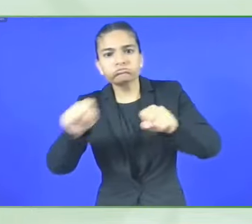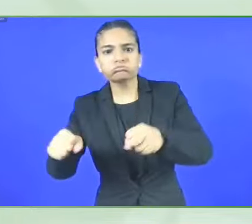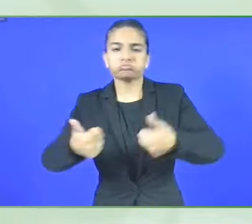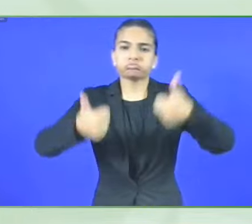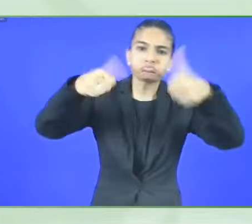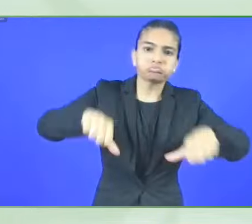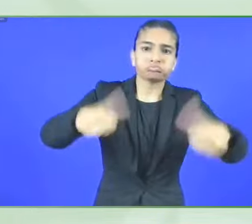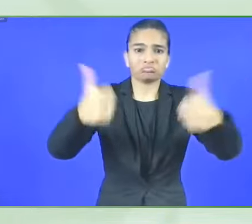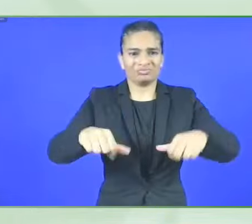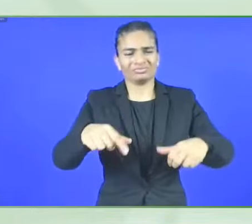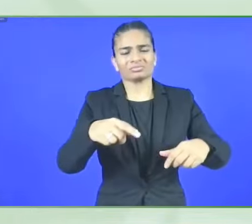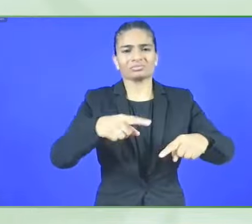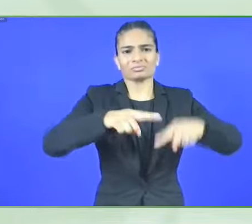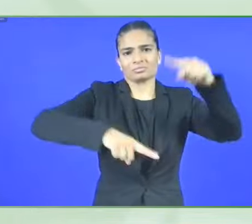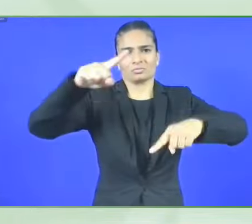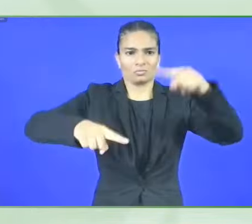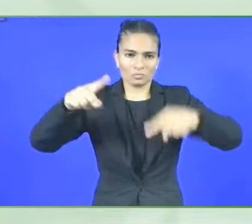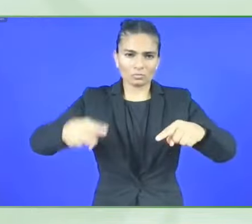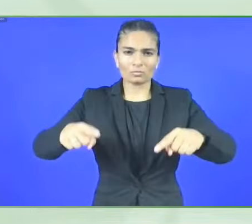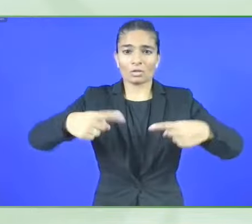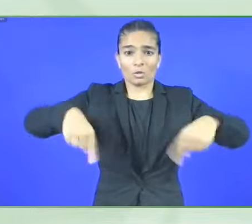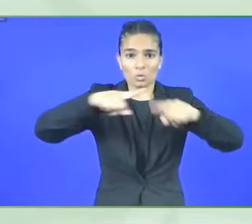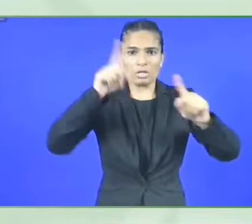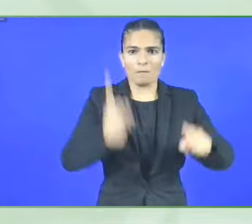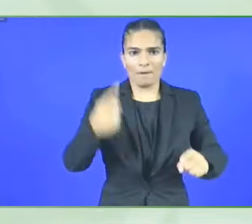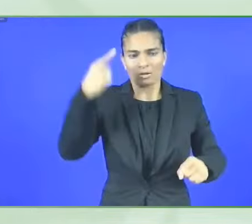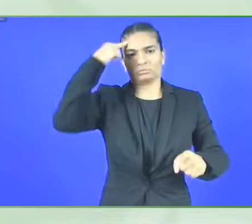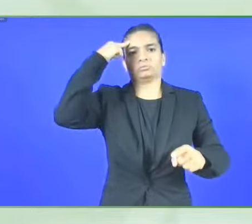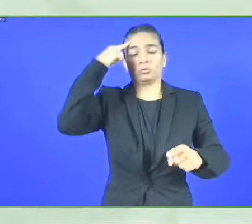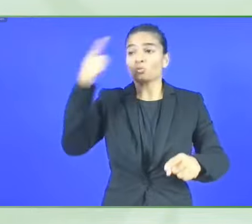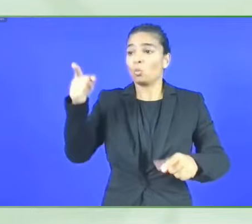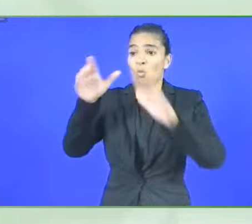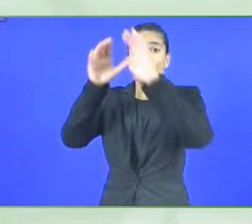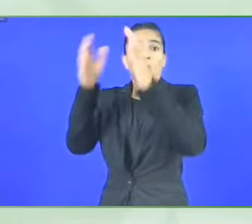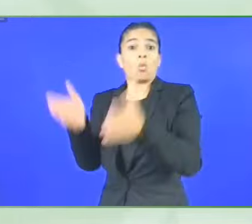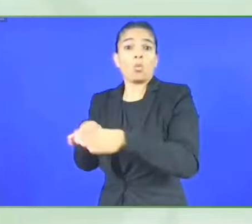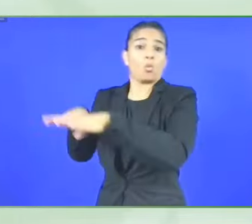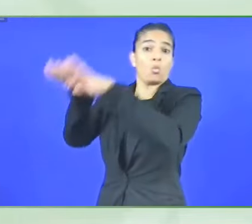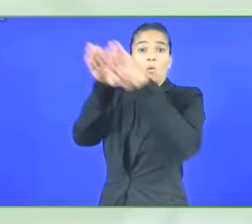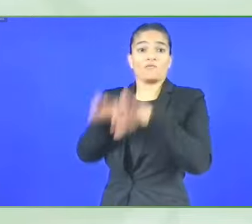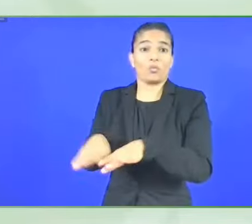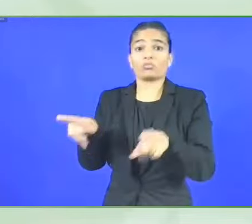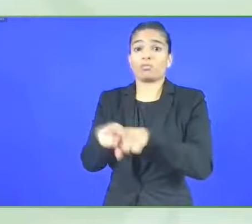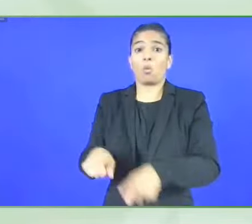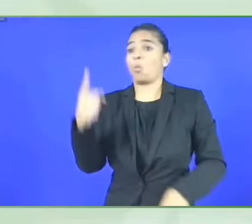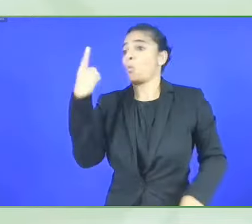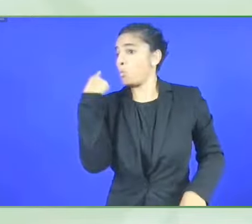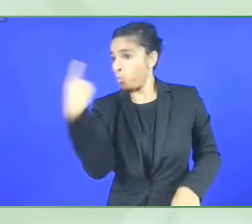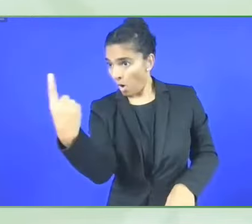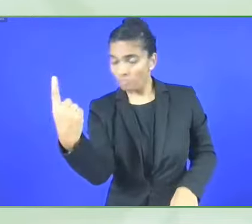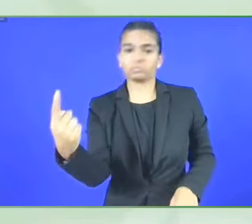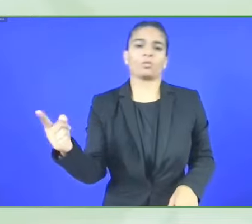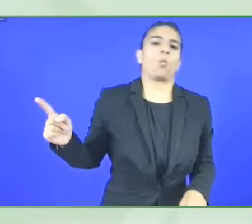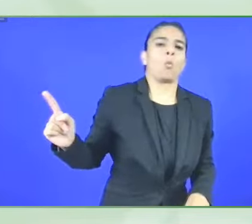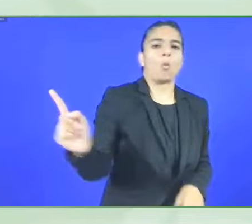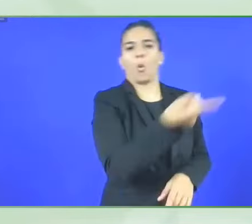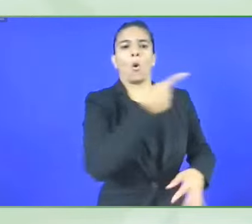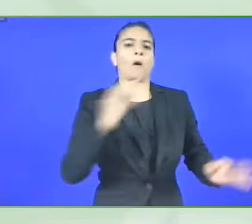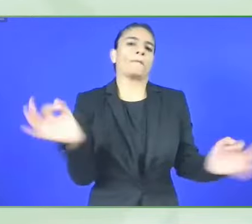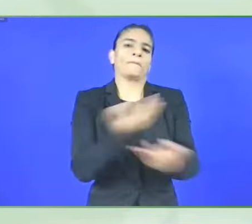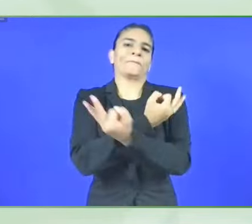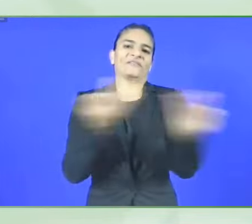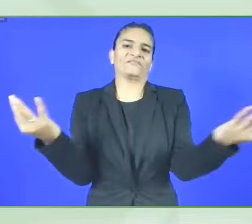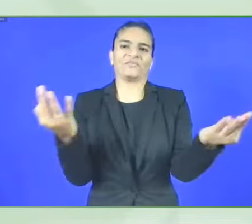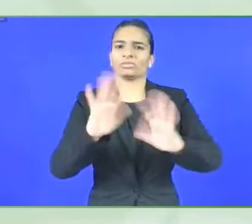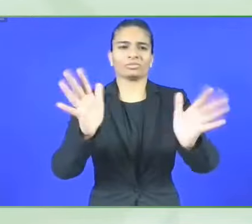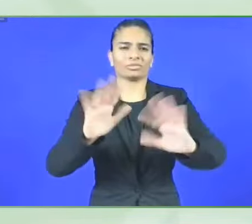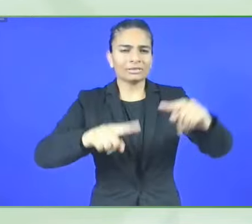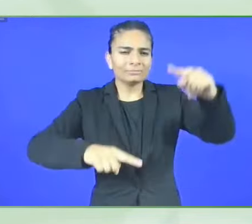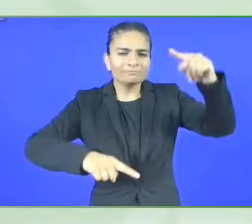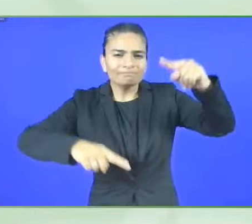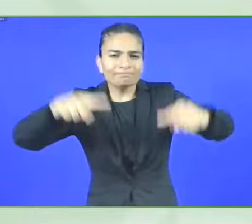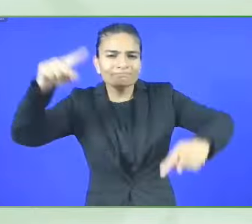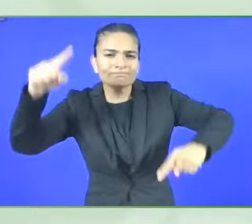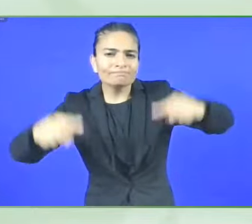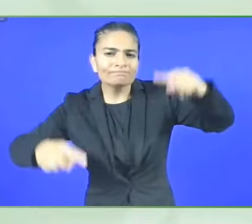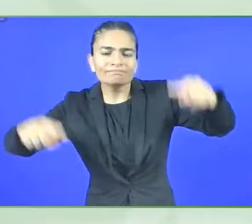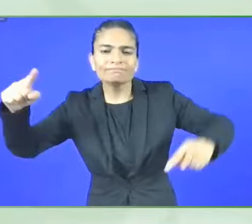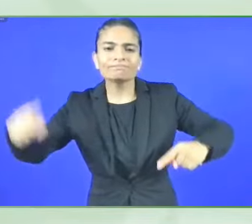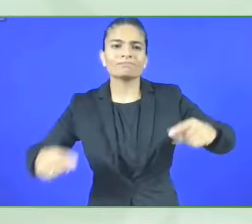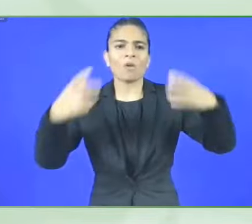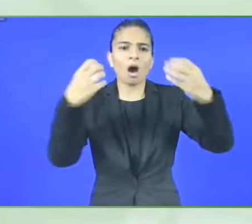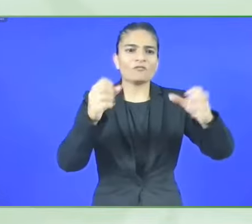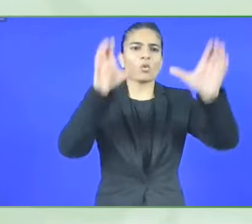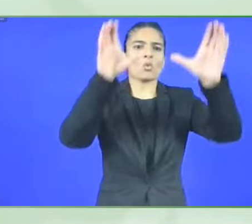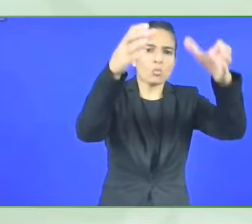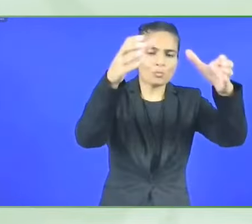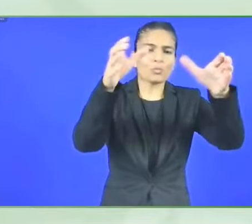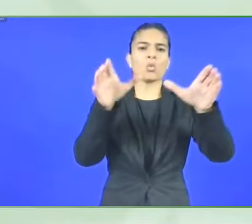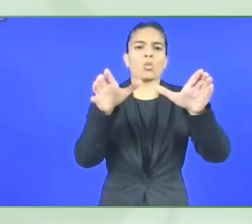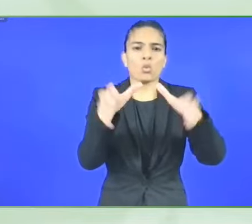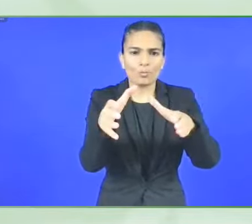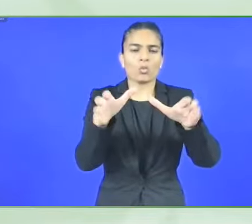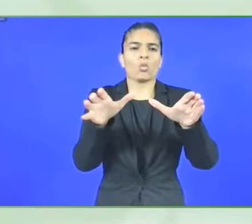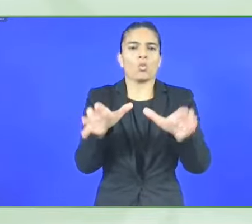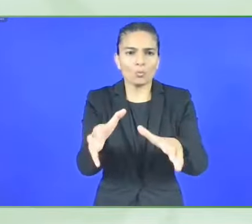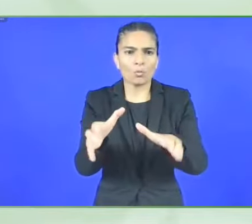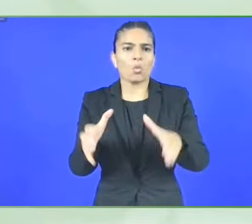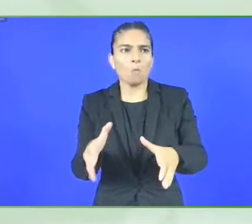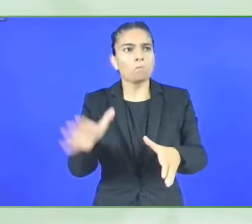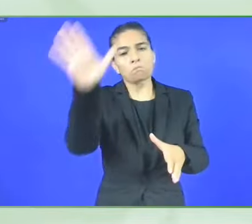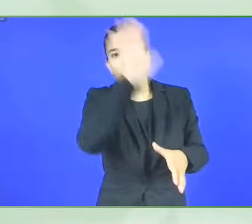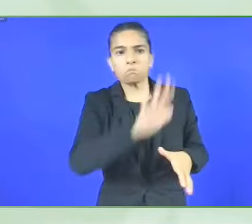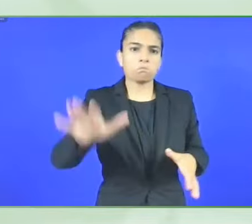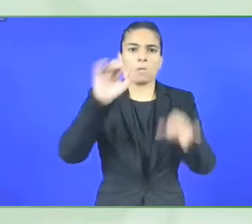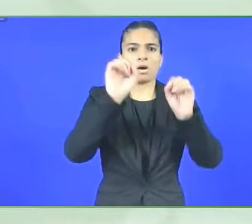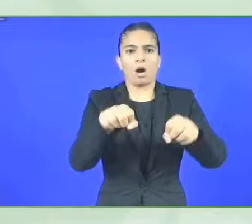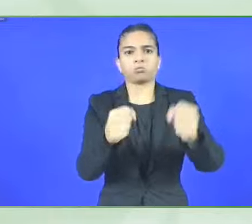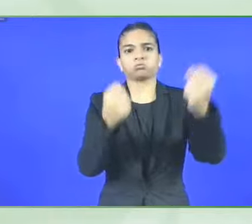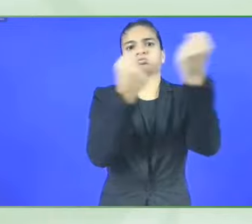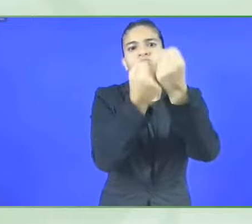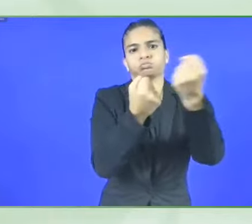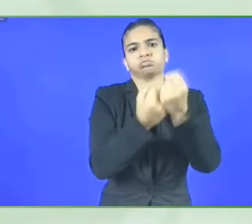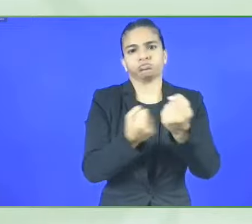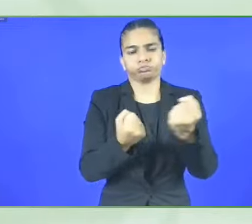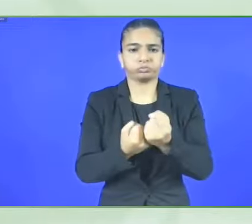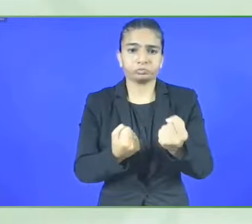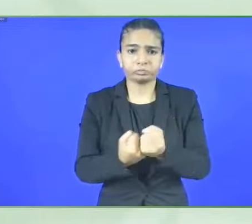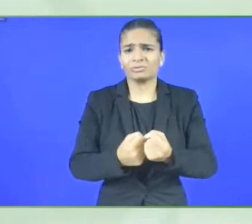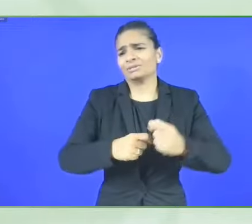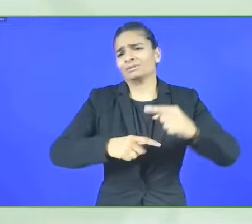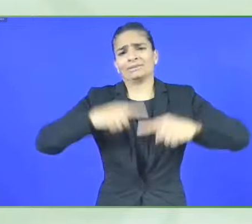But first, before we go deeper into that we want to talk a little bit about what is Universal